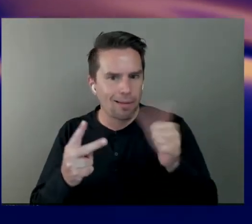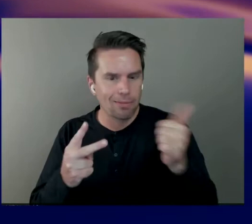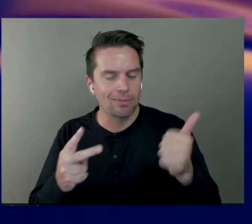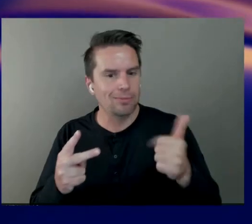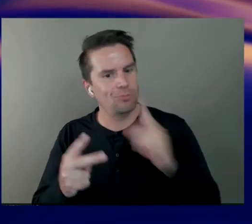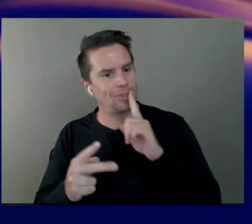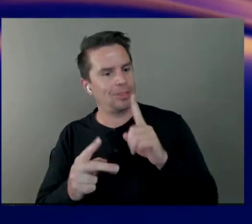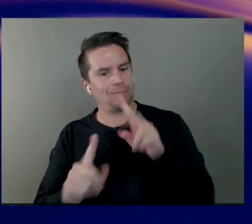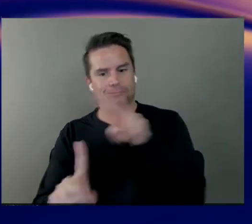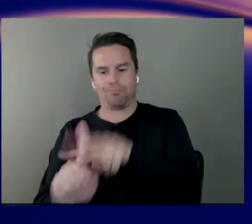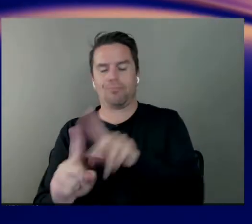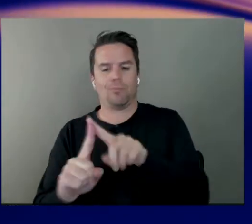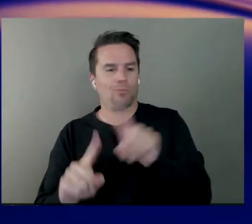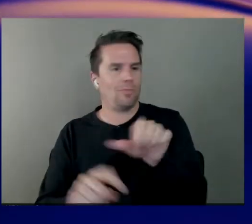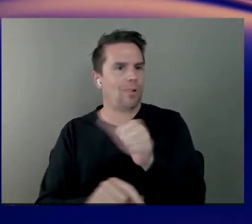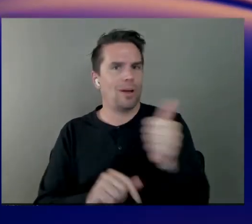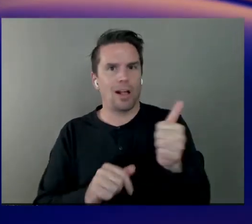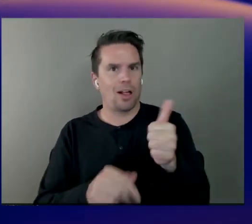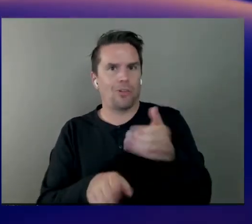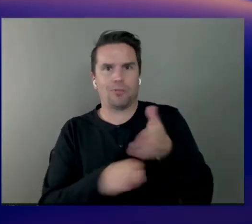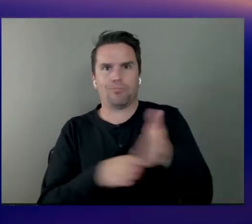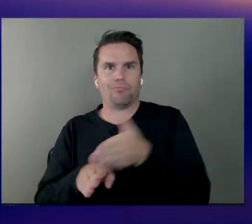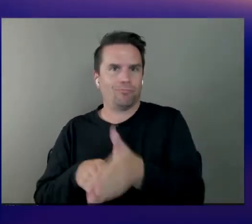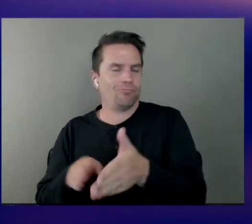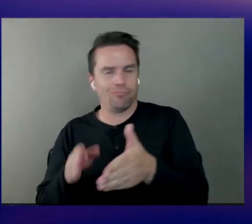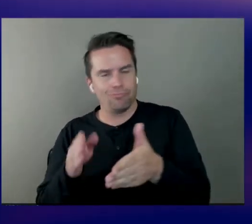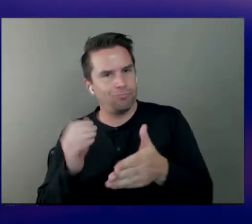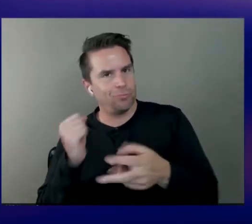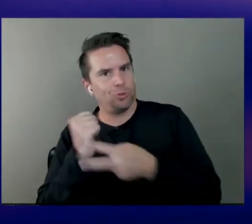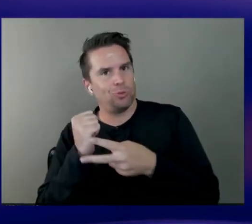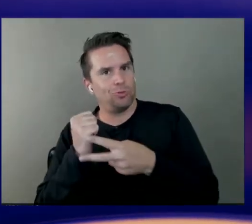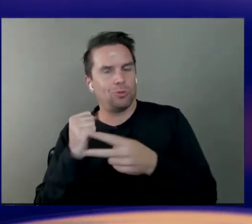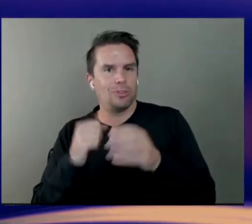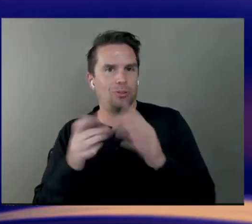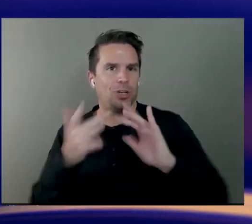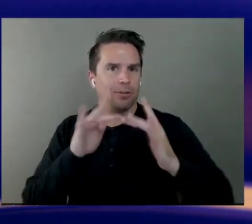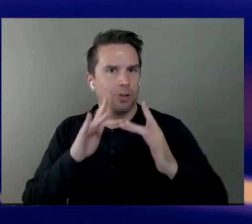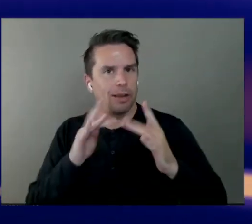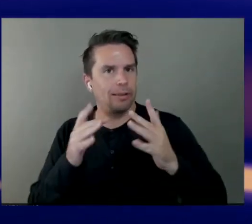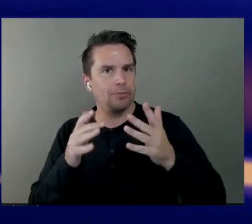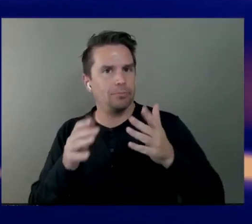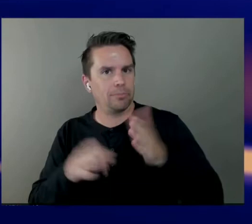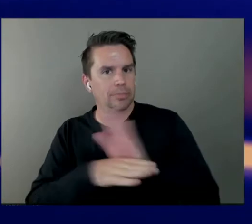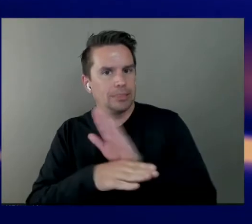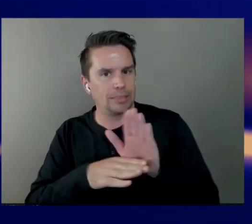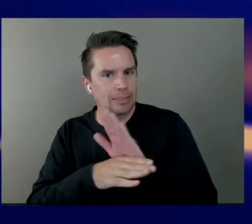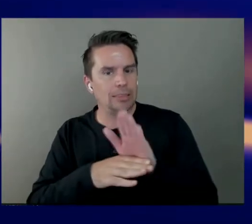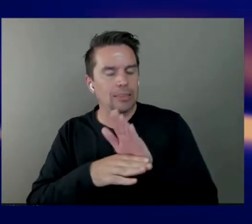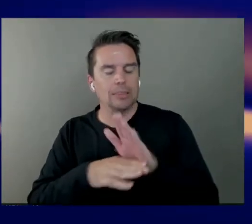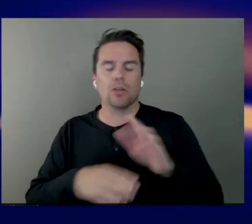Not just, when I hear block and object I immediately go EBS and S3, but that's because I work here. [Michael] Right, right.